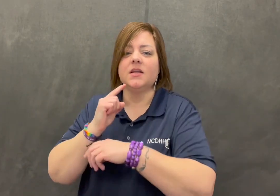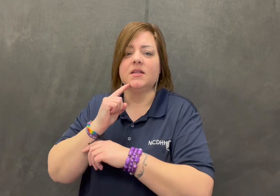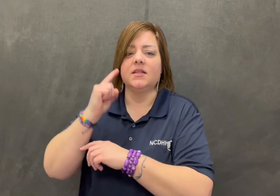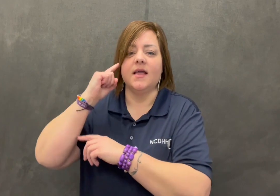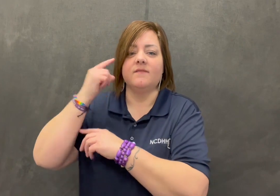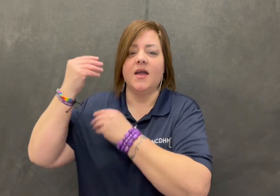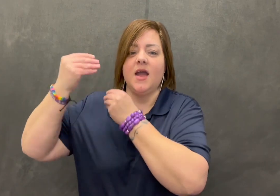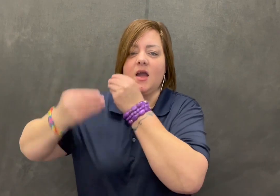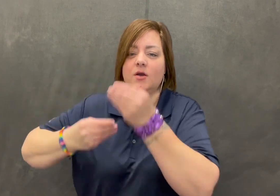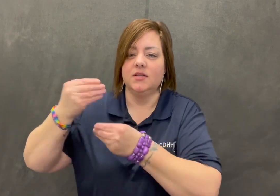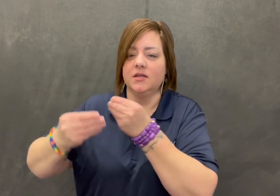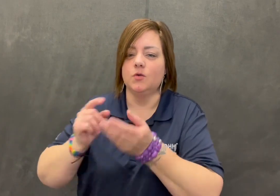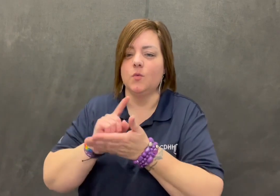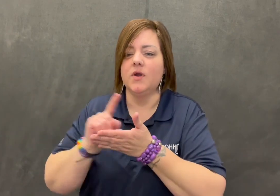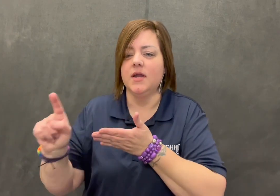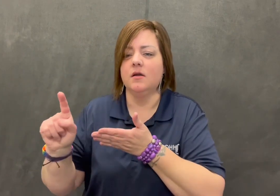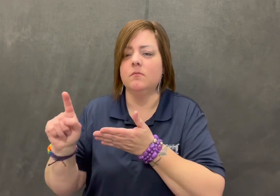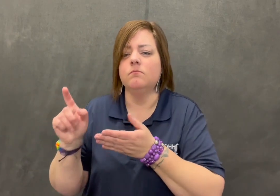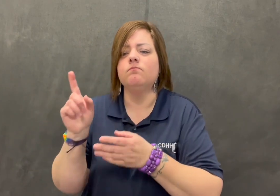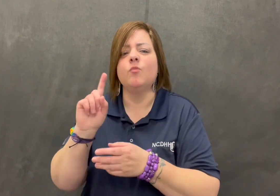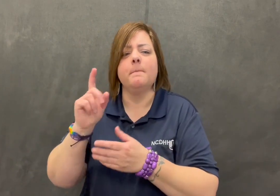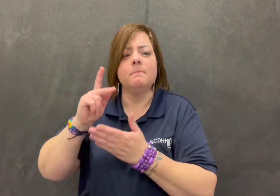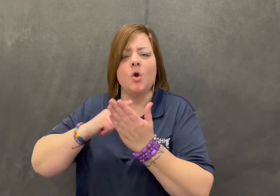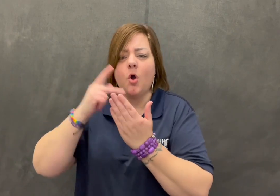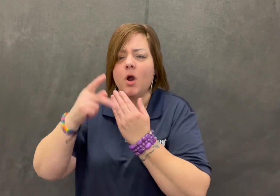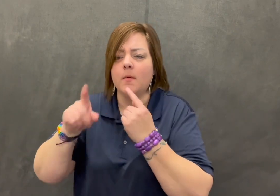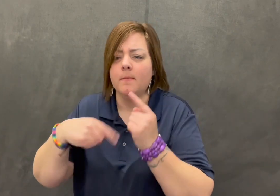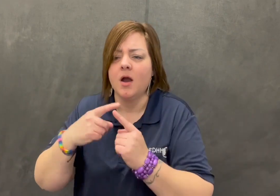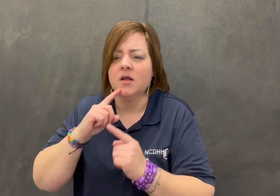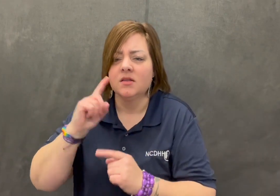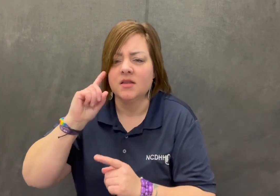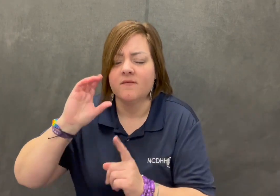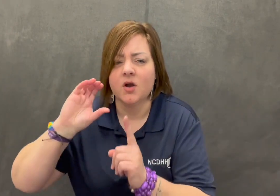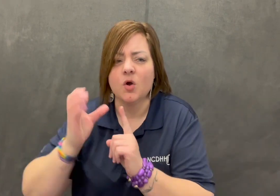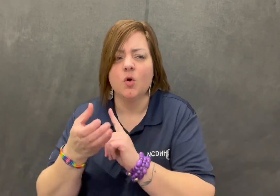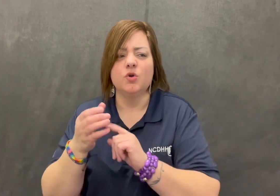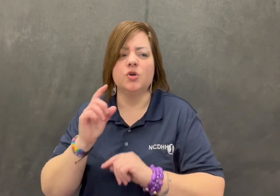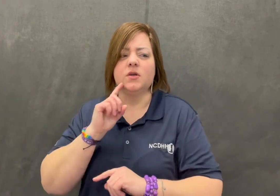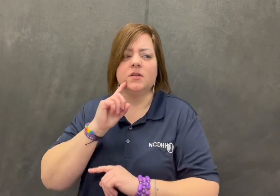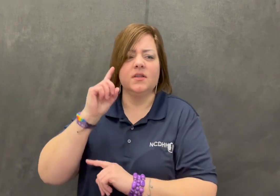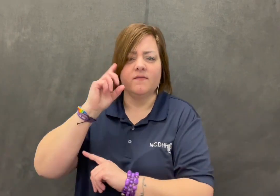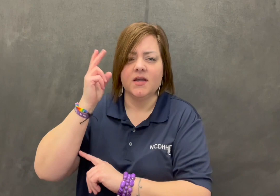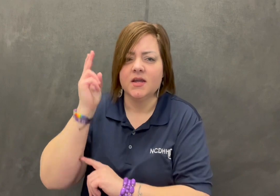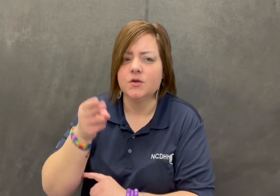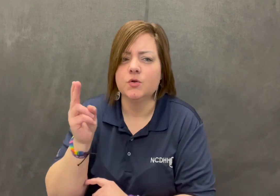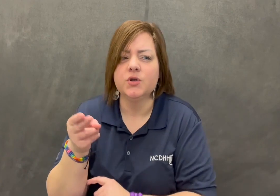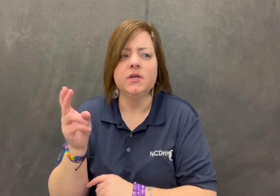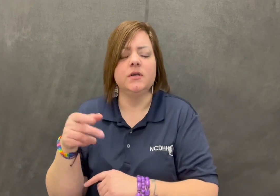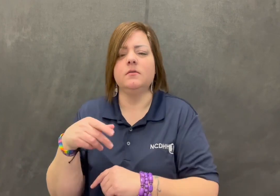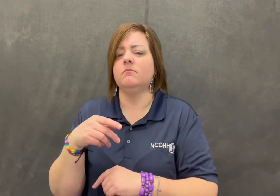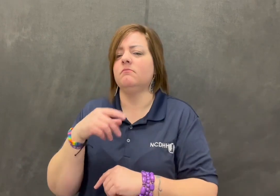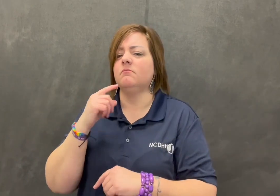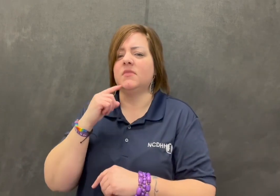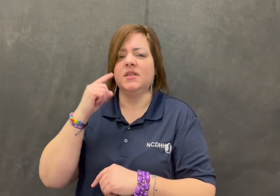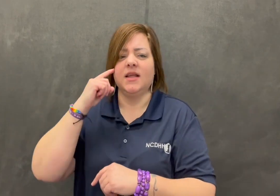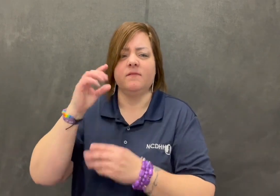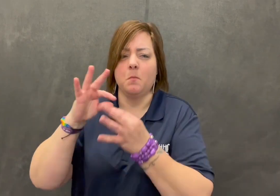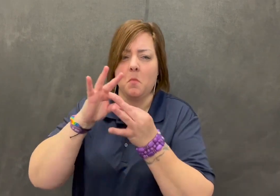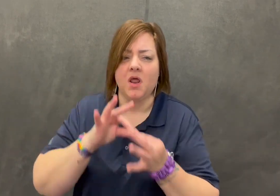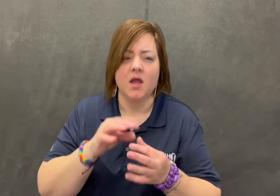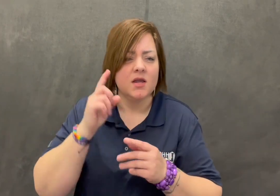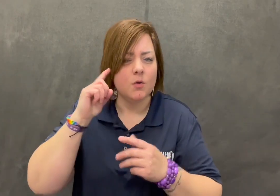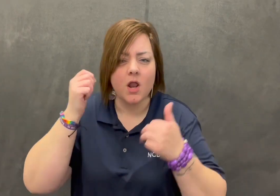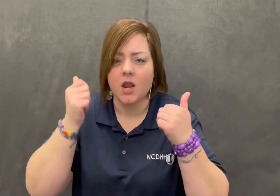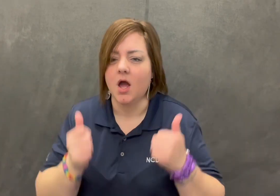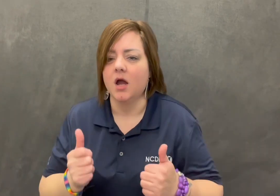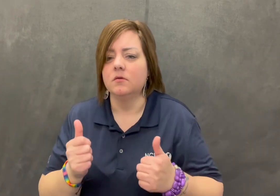She created a deaf heritage week in which programs about Deaf culture, deaf history, deaf related